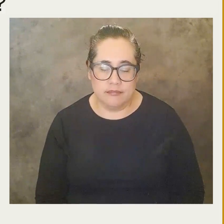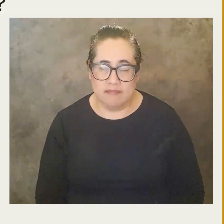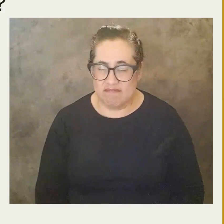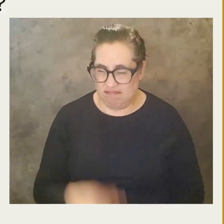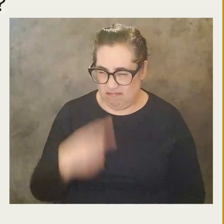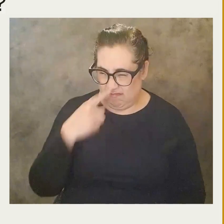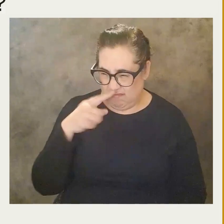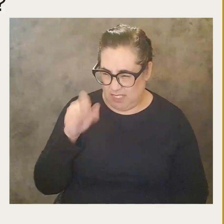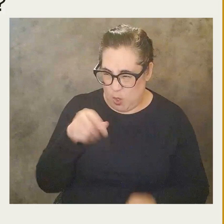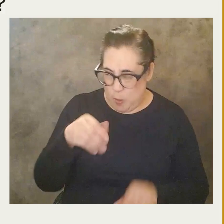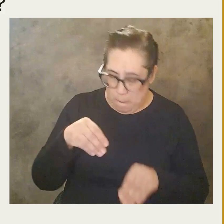Could you move your foot, please?